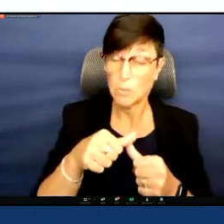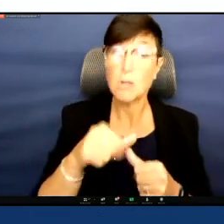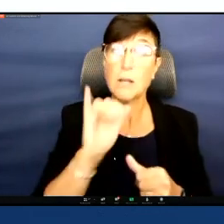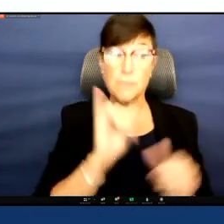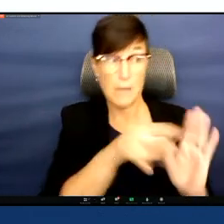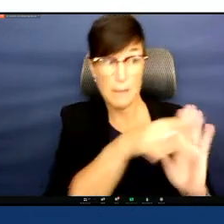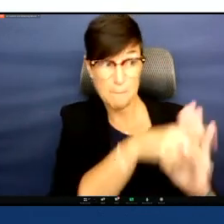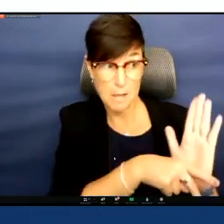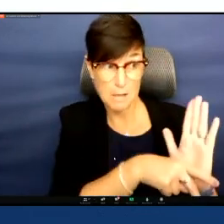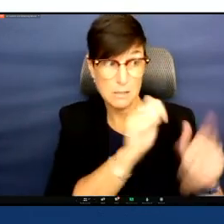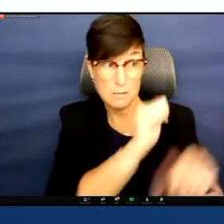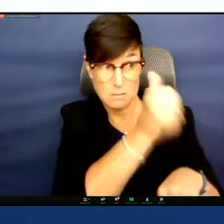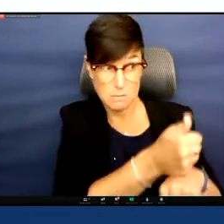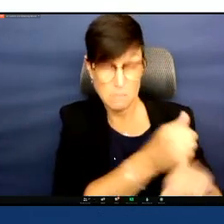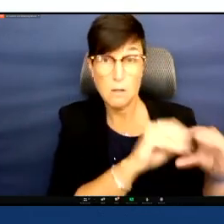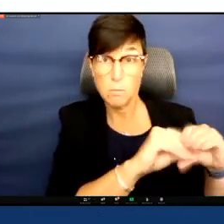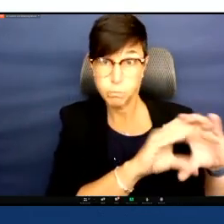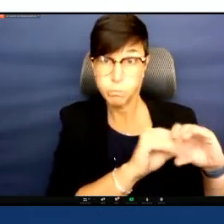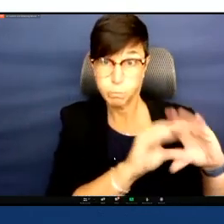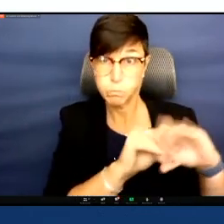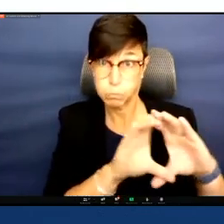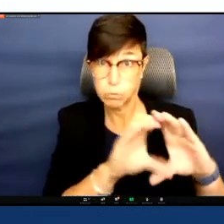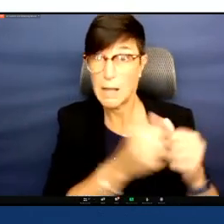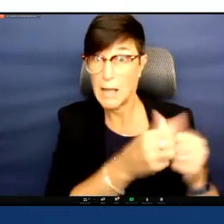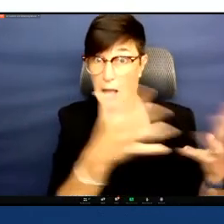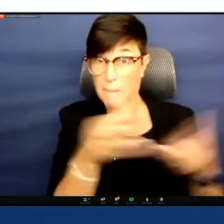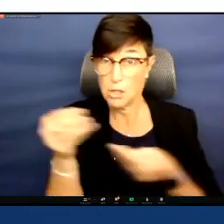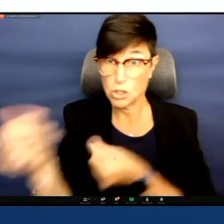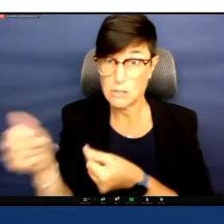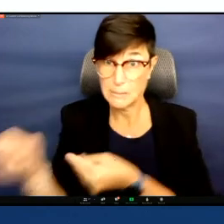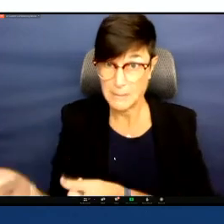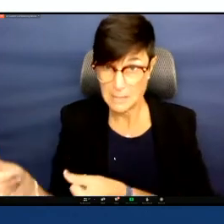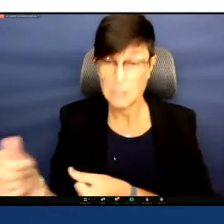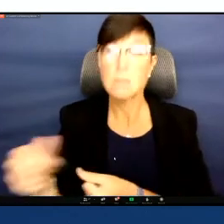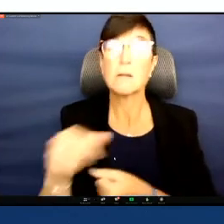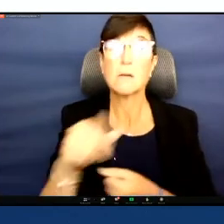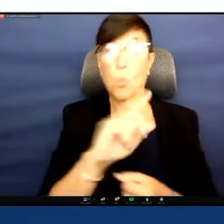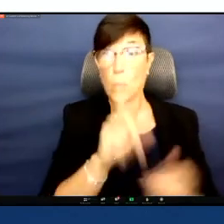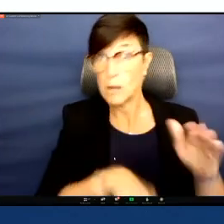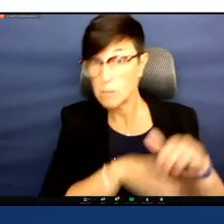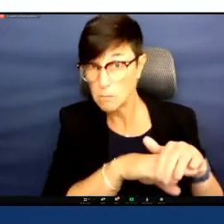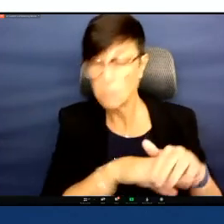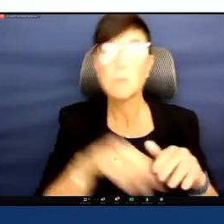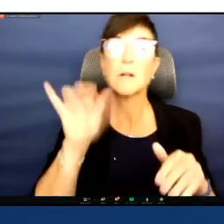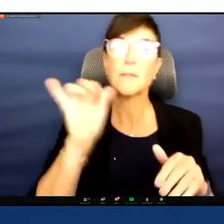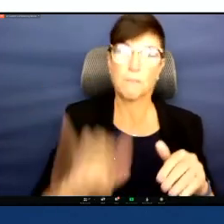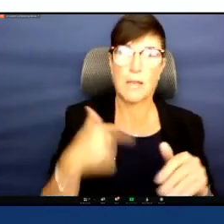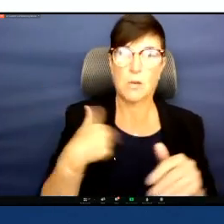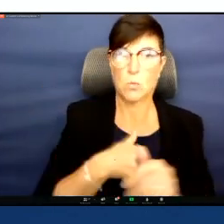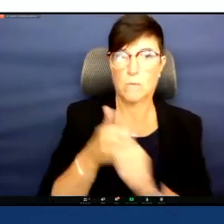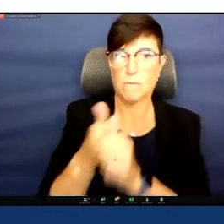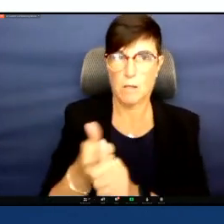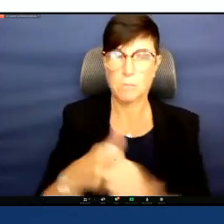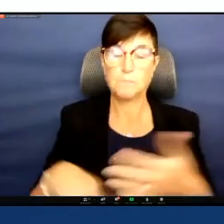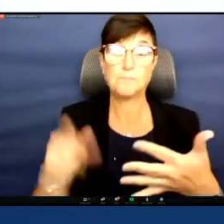how much can be spent, this law is where that comes from. The state controller's county budget guide is about 100 pages